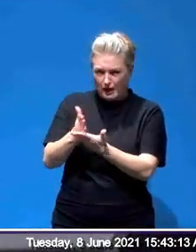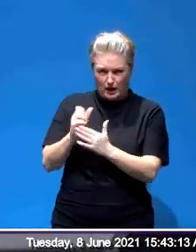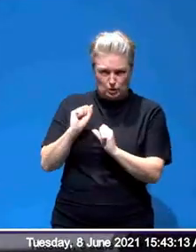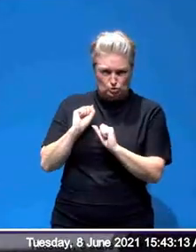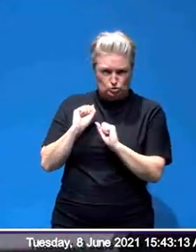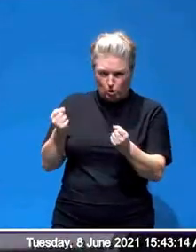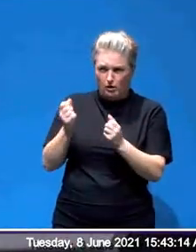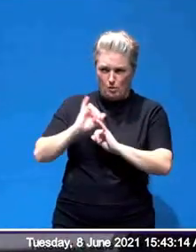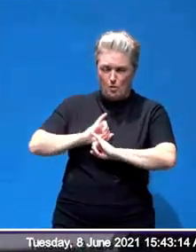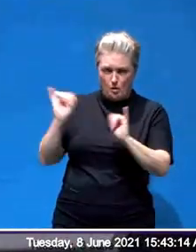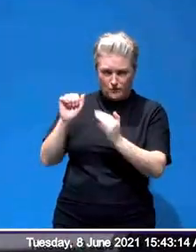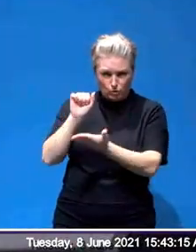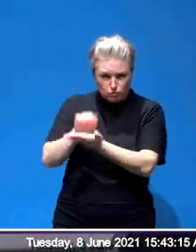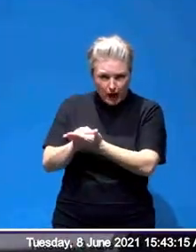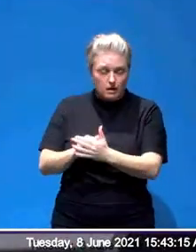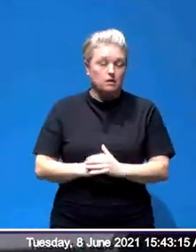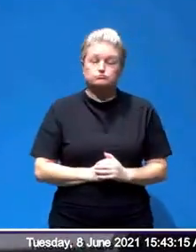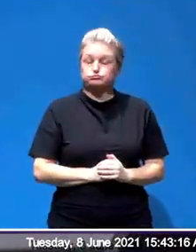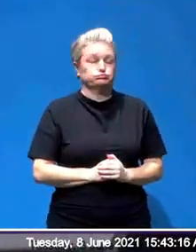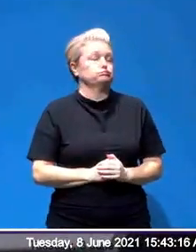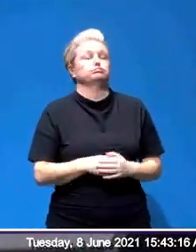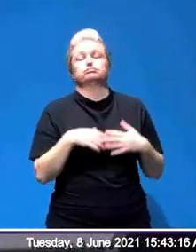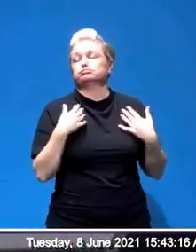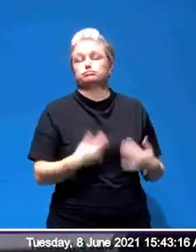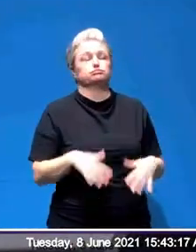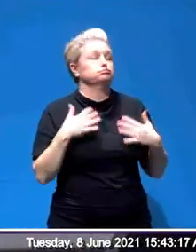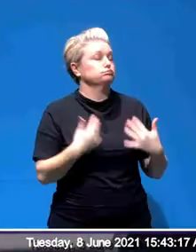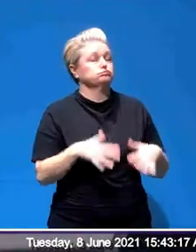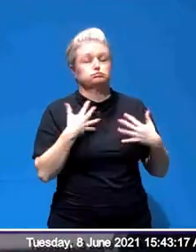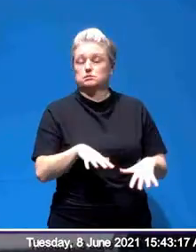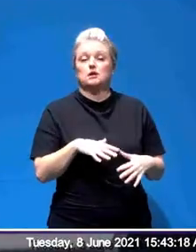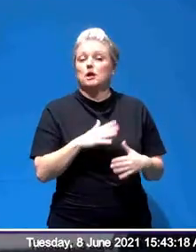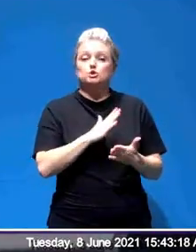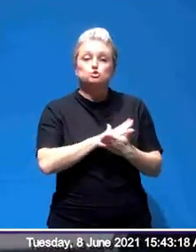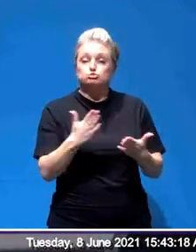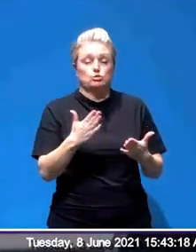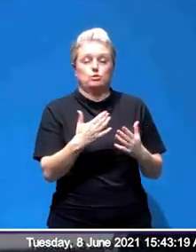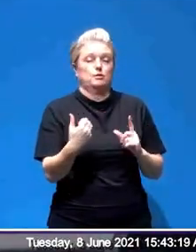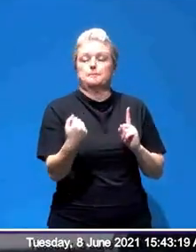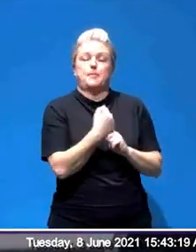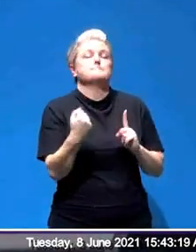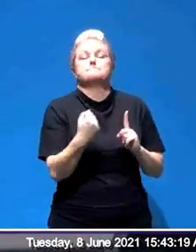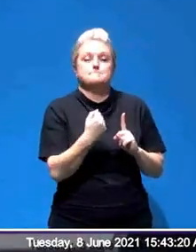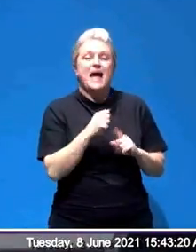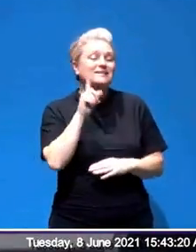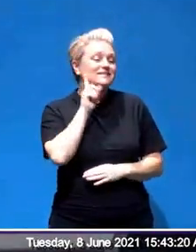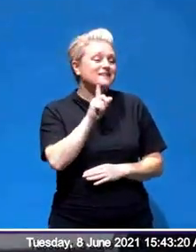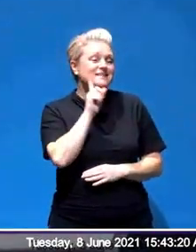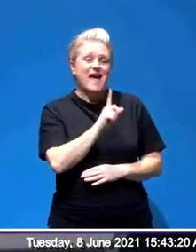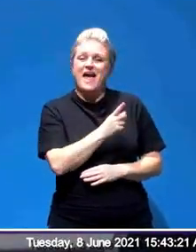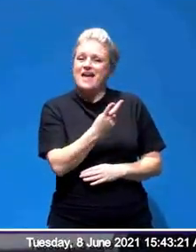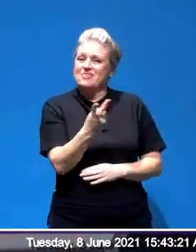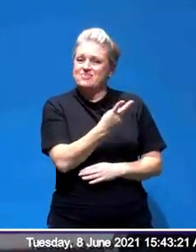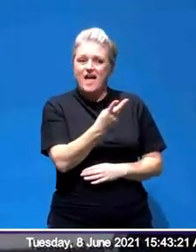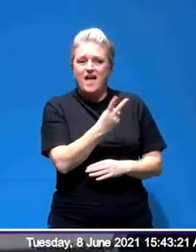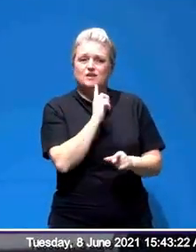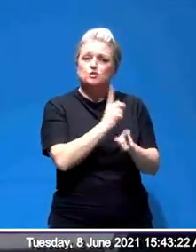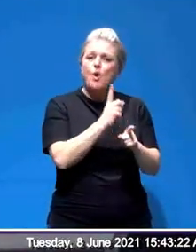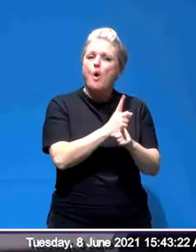And to listen to Victoria and James' pain yesterday was really, really hard